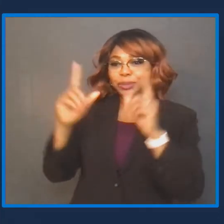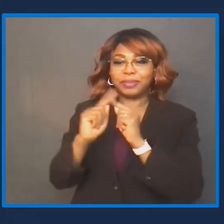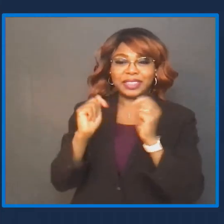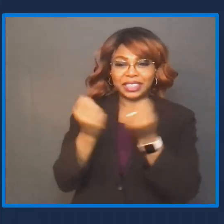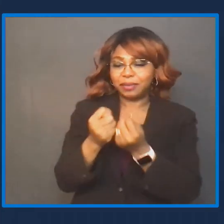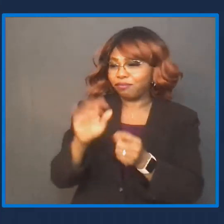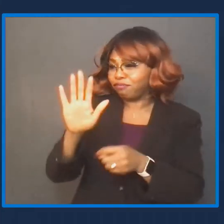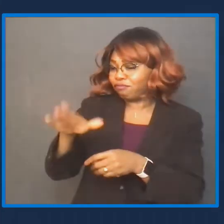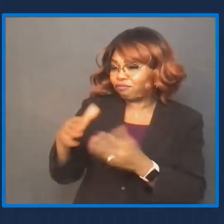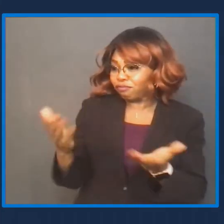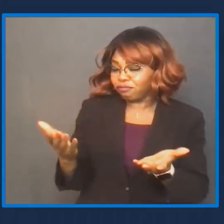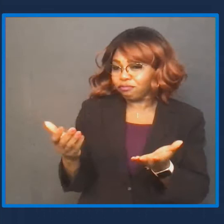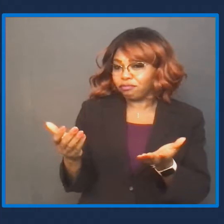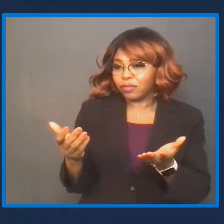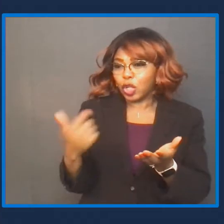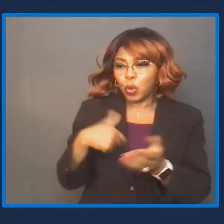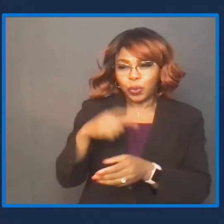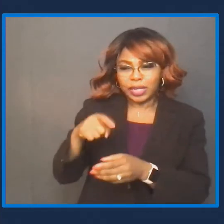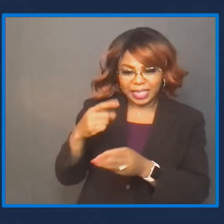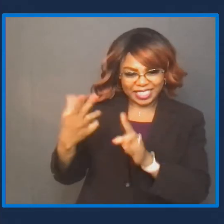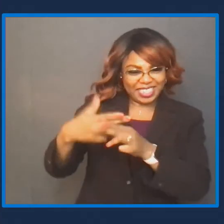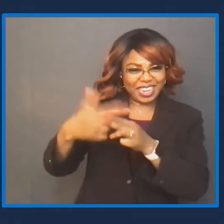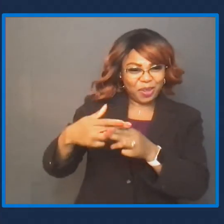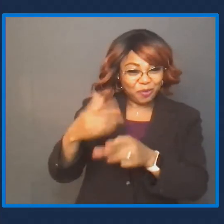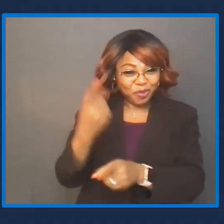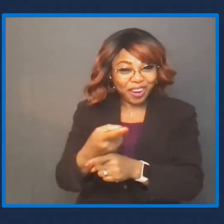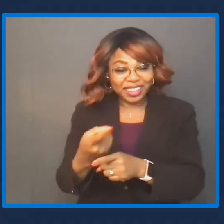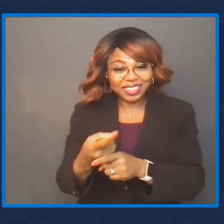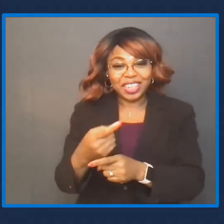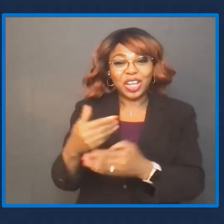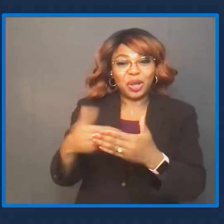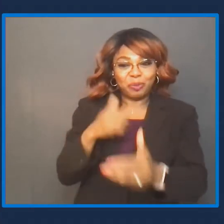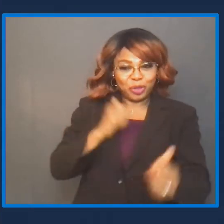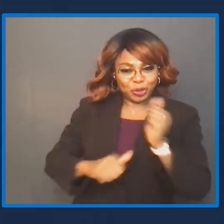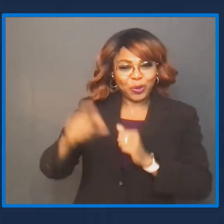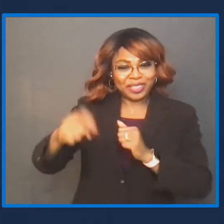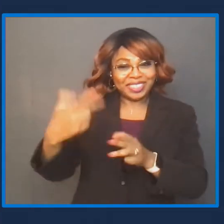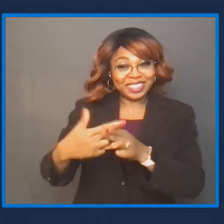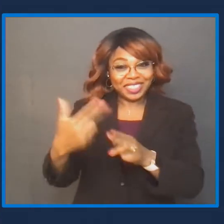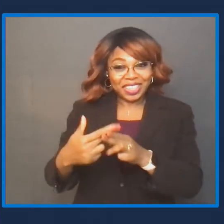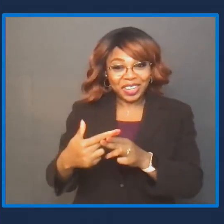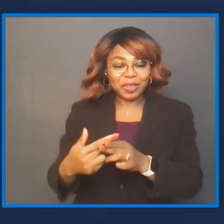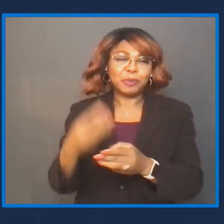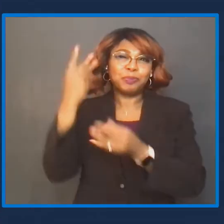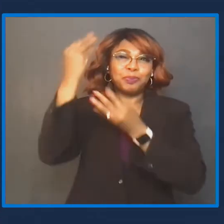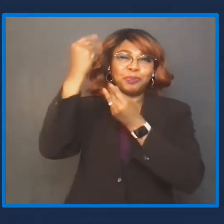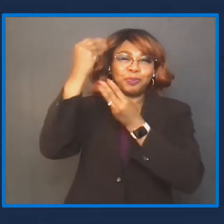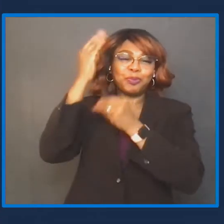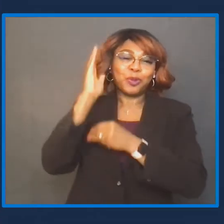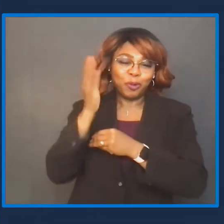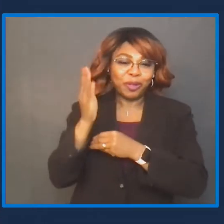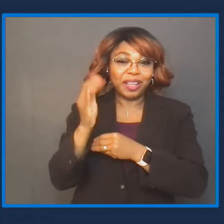In fact, we need a name don't we, the pre-show needs a name. We'll think about that and if you have any suggestions,